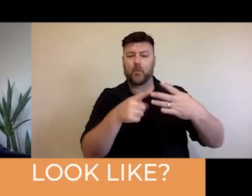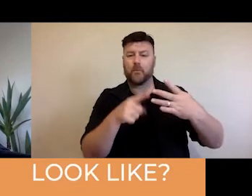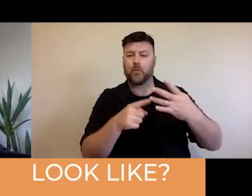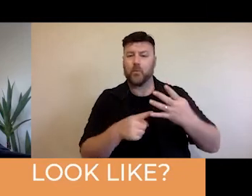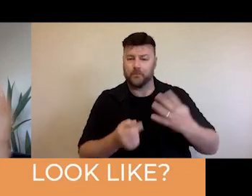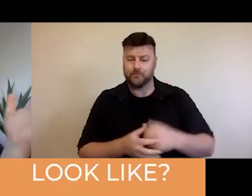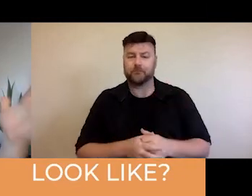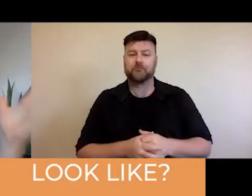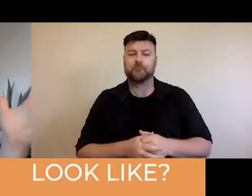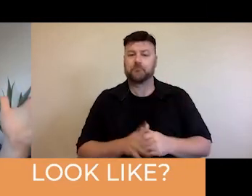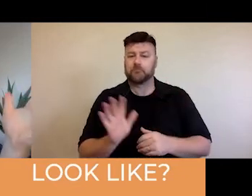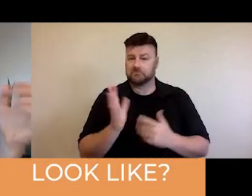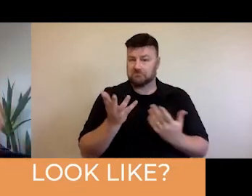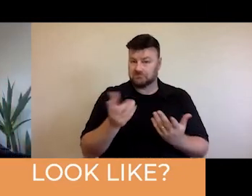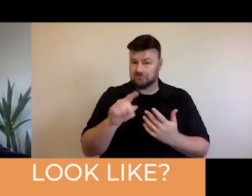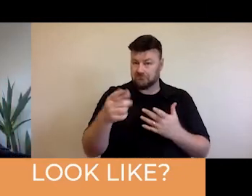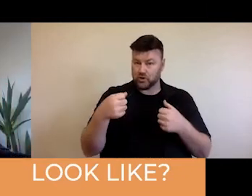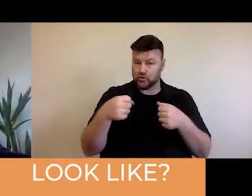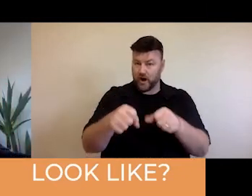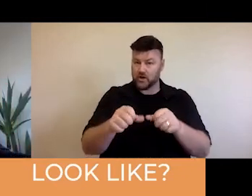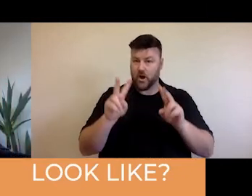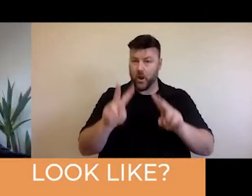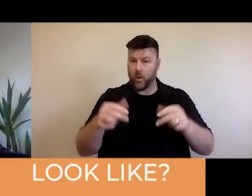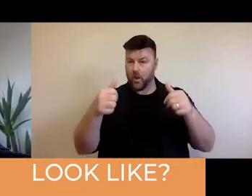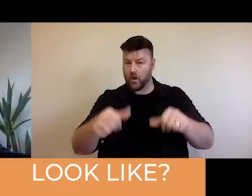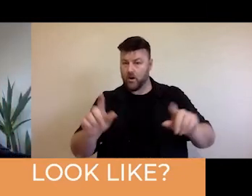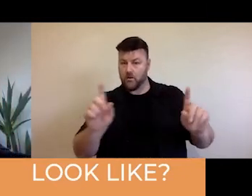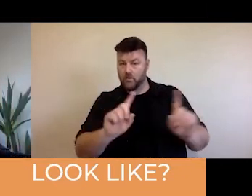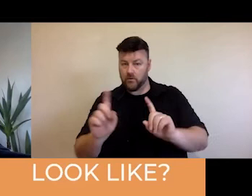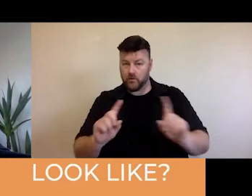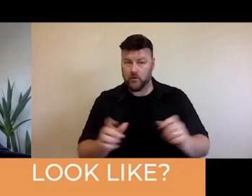What should your strategy look like? You need cut-through in uncertainty, because